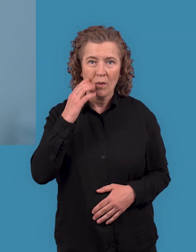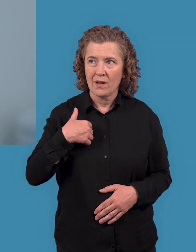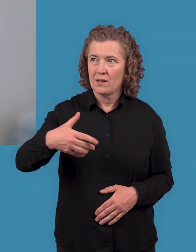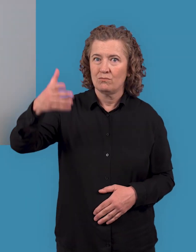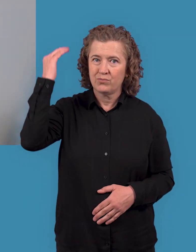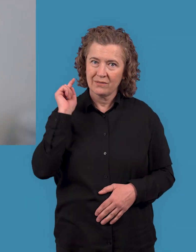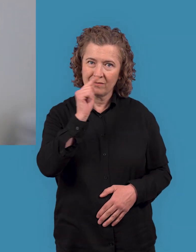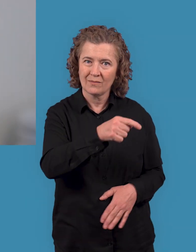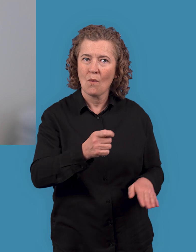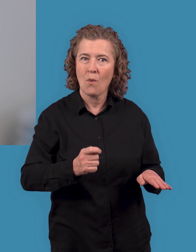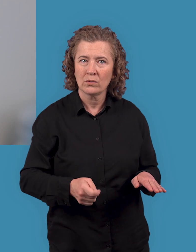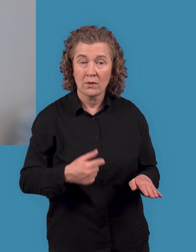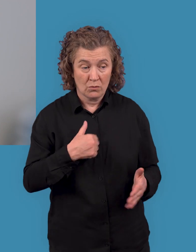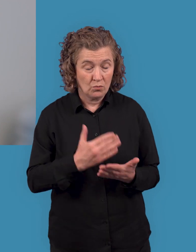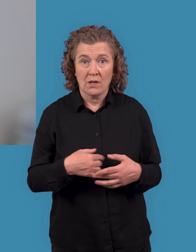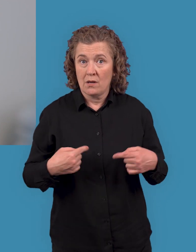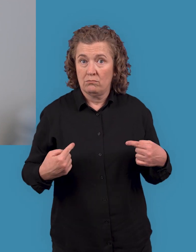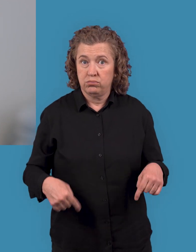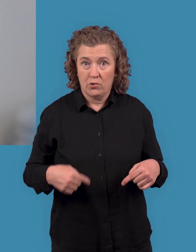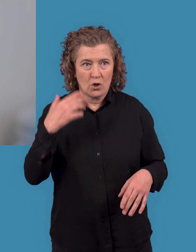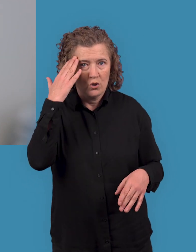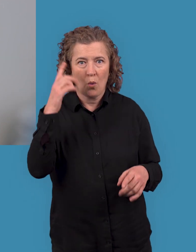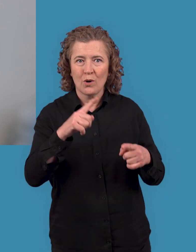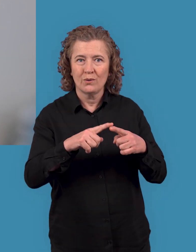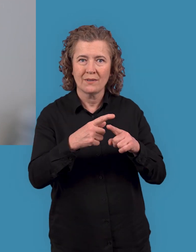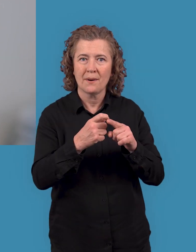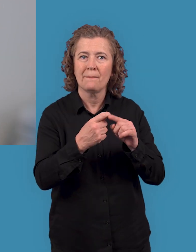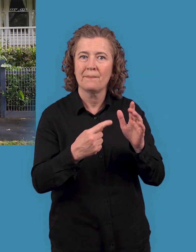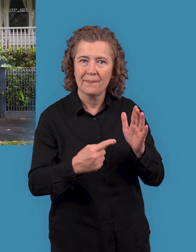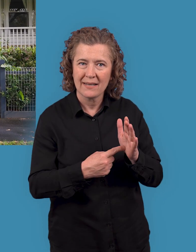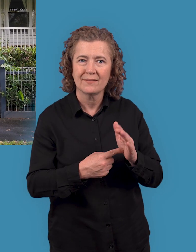When I went to court, I was so nervous. I didn't know what to expect.